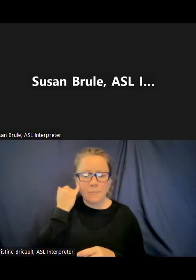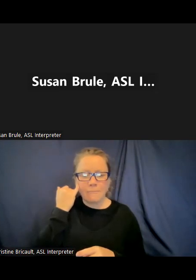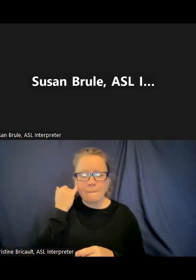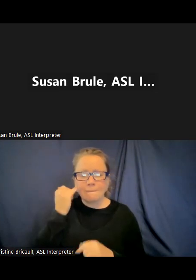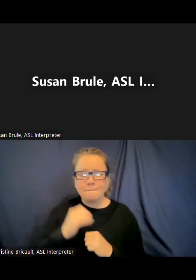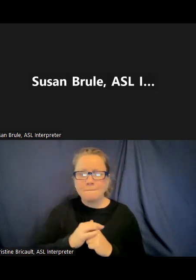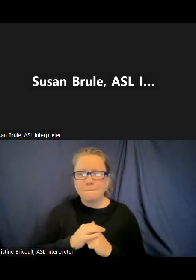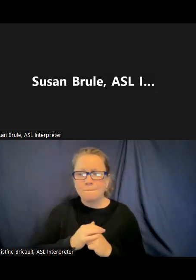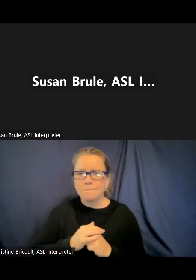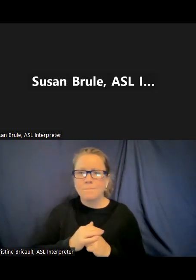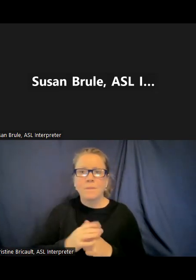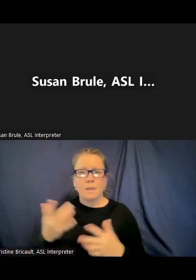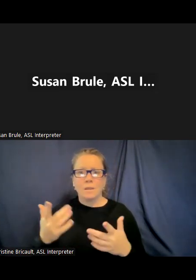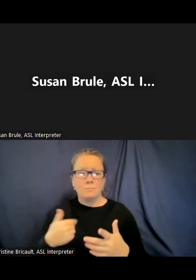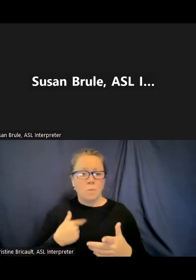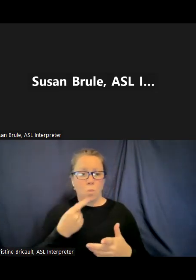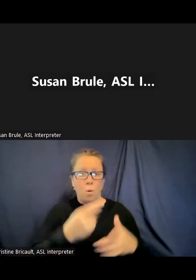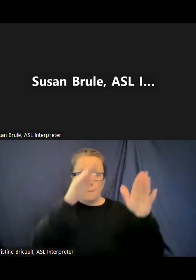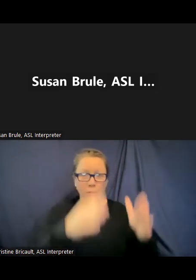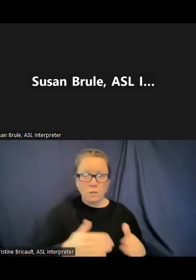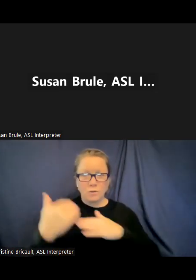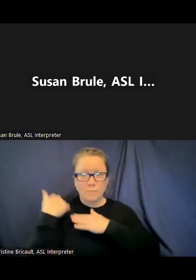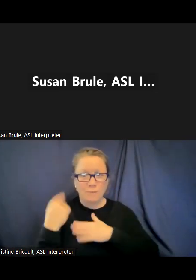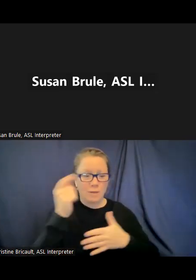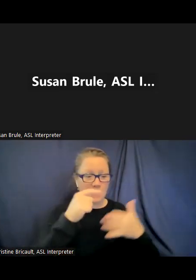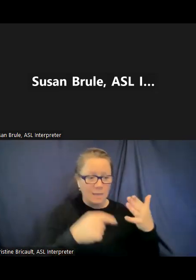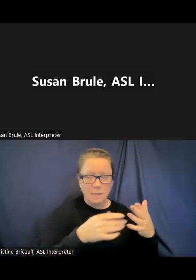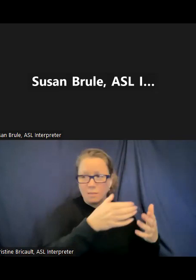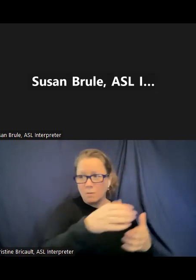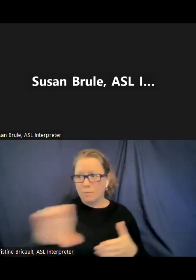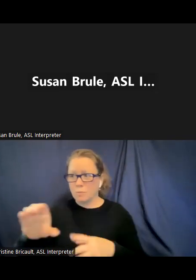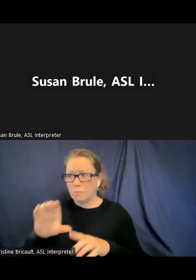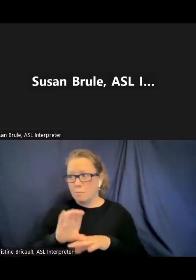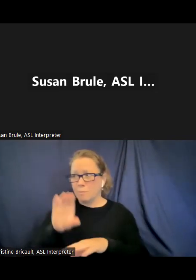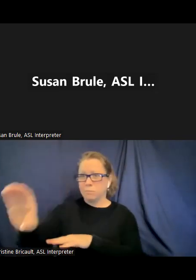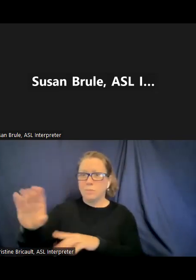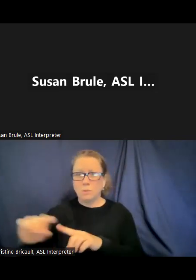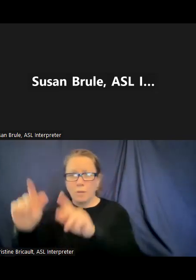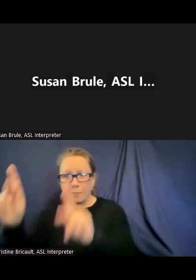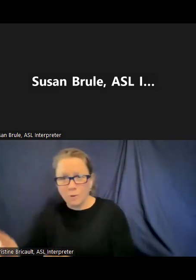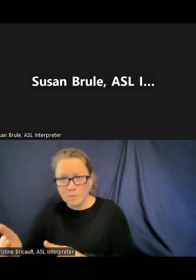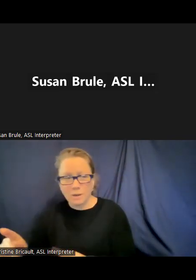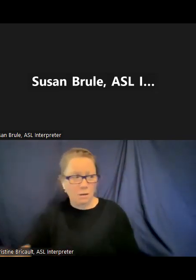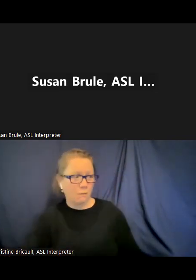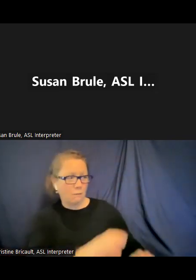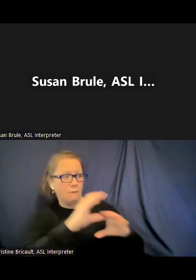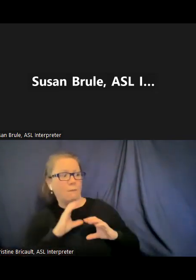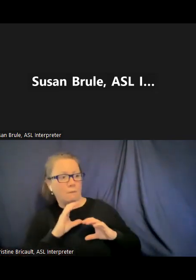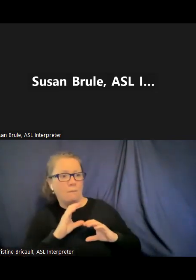functions from one person to another. Or if somebody else is going to have to sort of do a lot of work in order